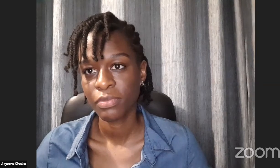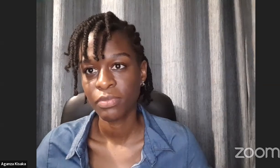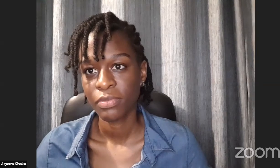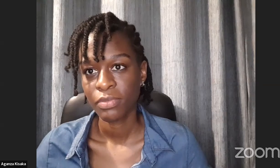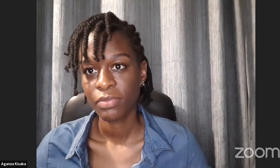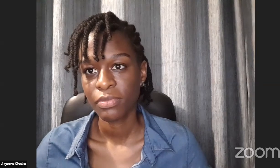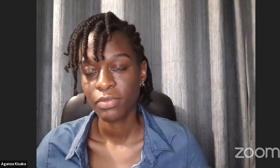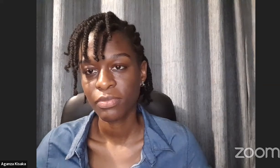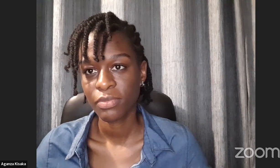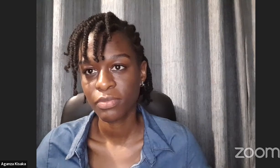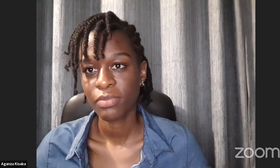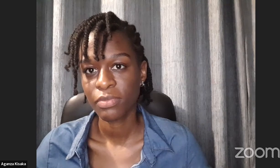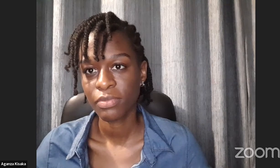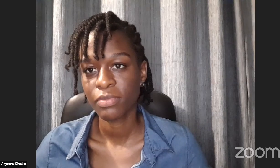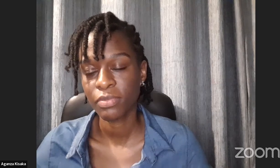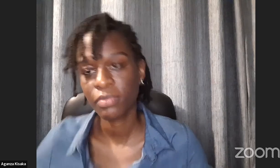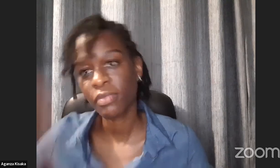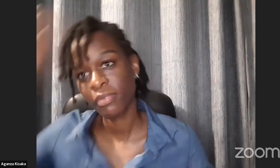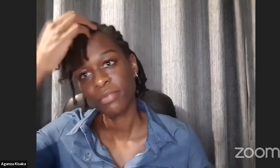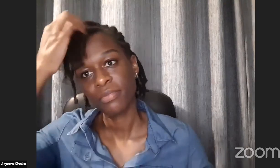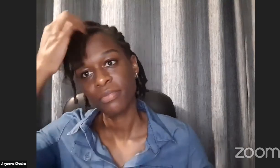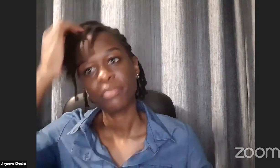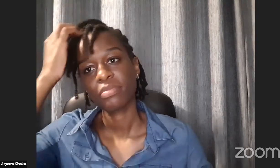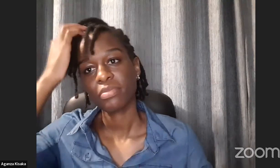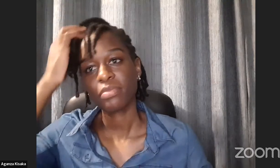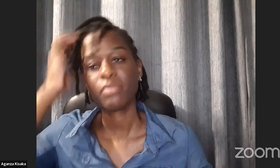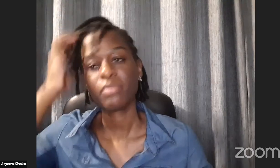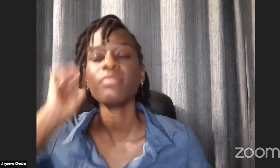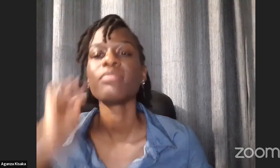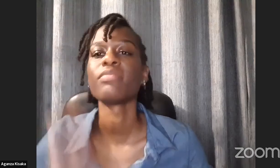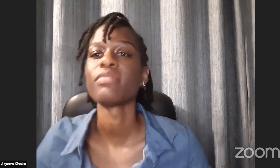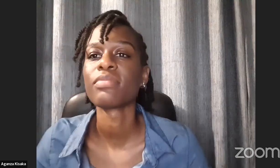If you want to get in touch, what's the best way to learn about the work you're doing right now?